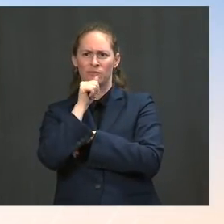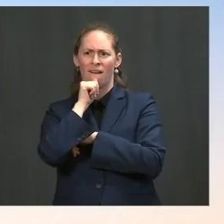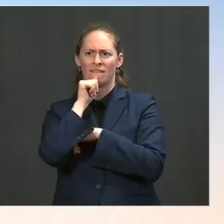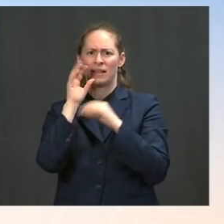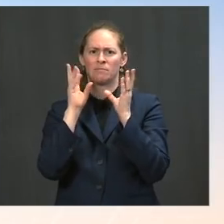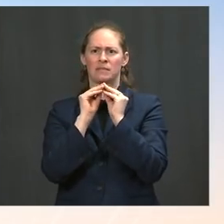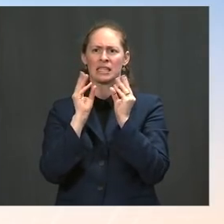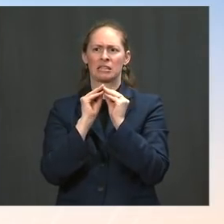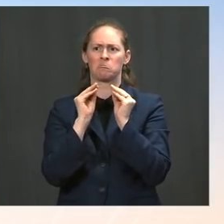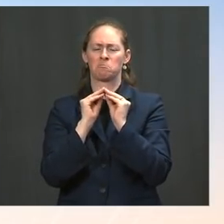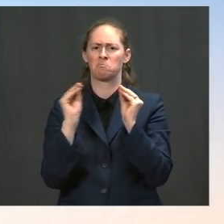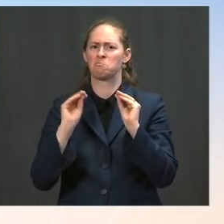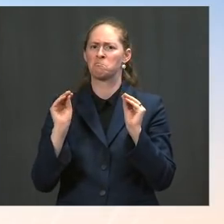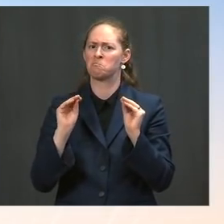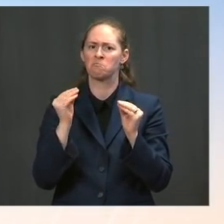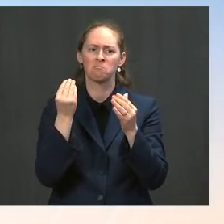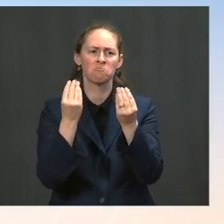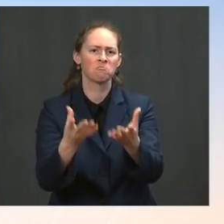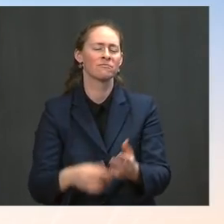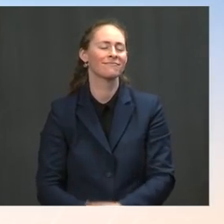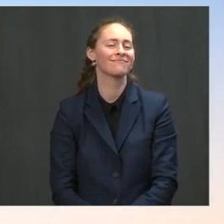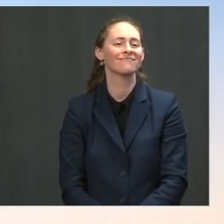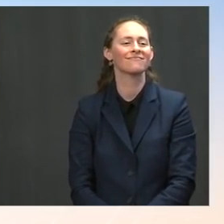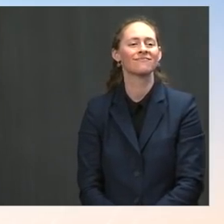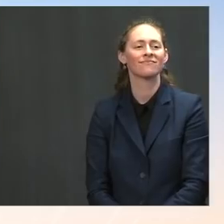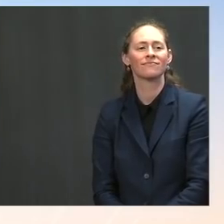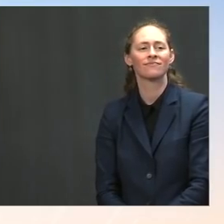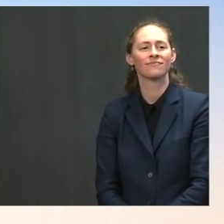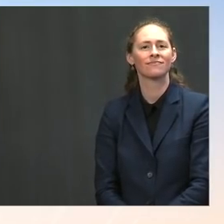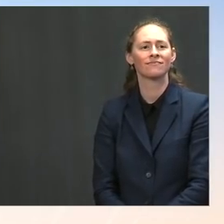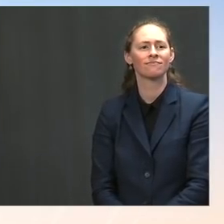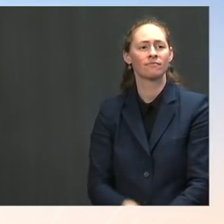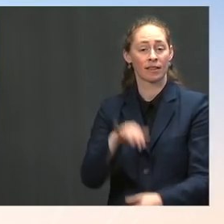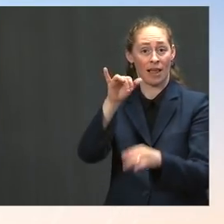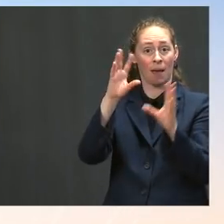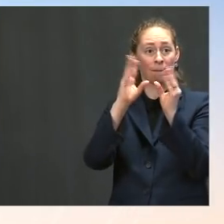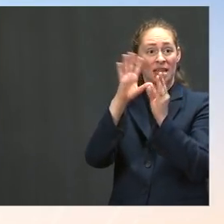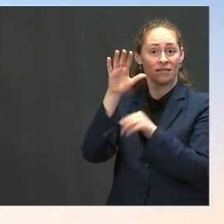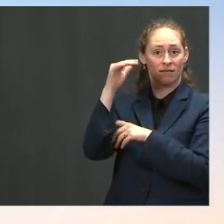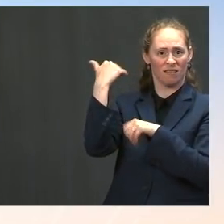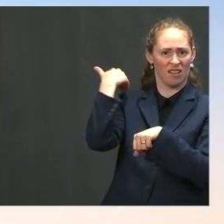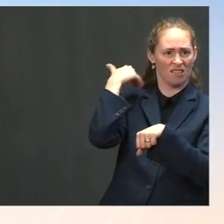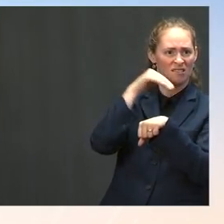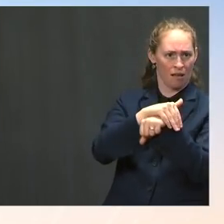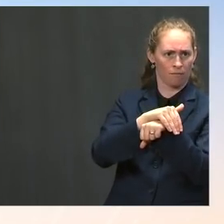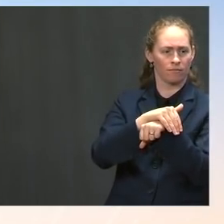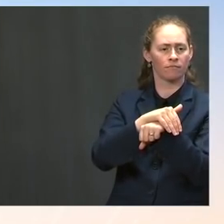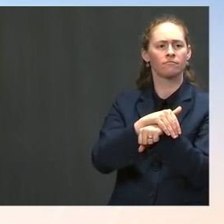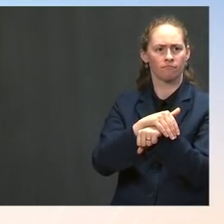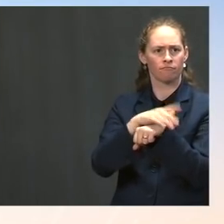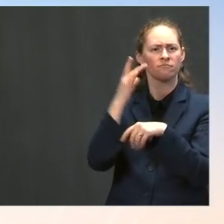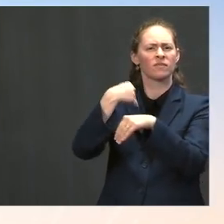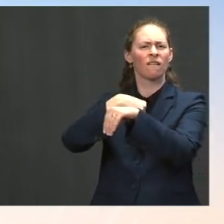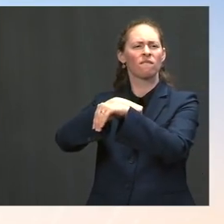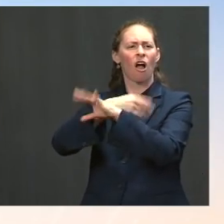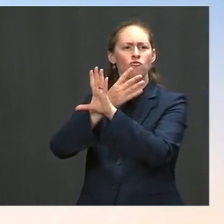The Press: And on the Cuba meeting that happened last night -- Ms. Psaki: Mm-hmm. The Press: It was a virtual event -- a handful of people, primarily from South Florida.